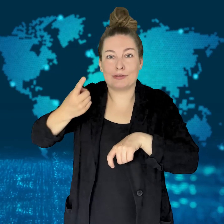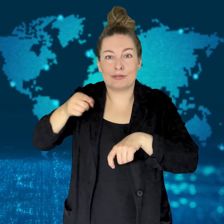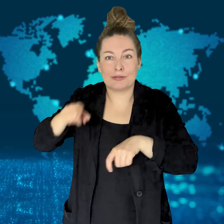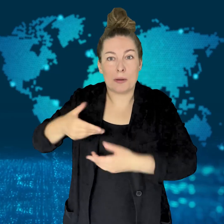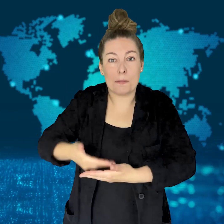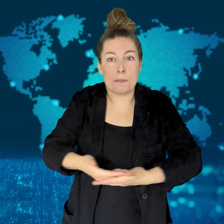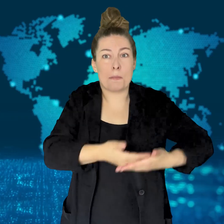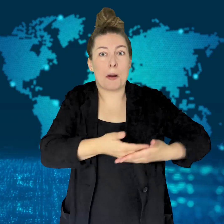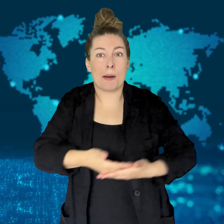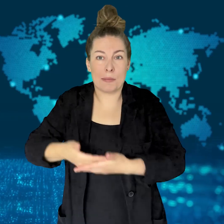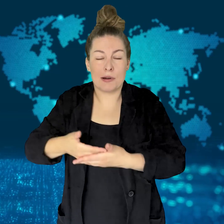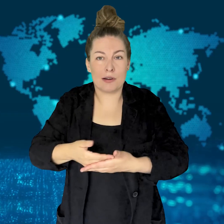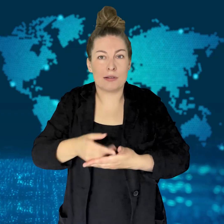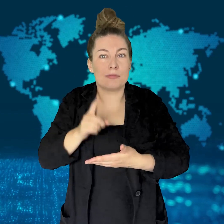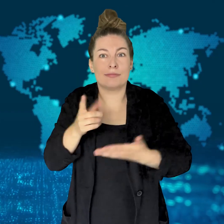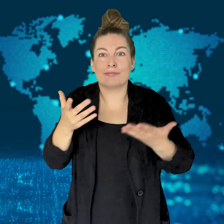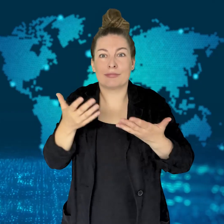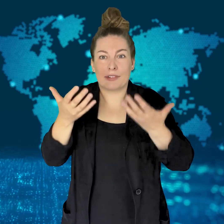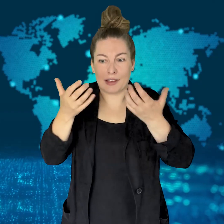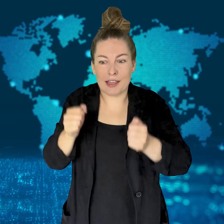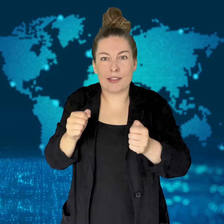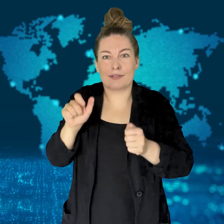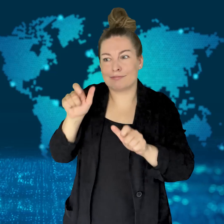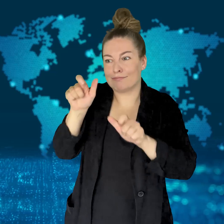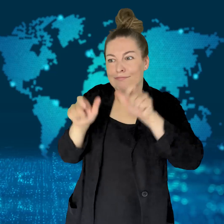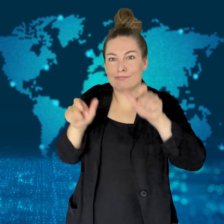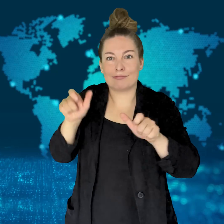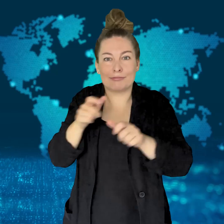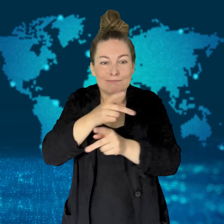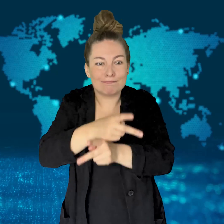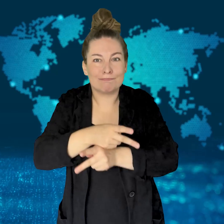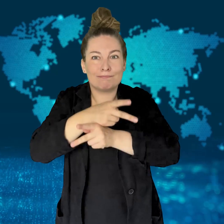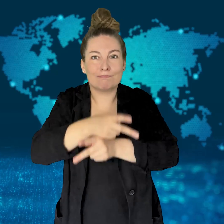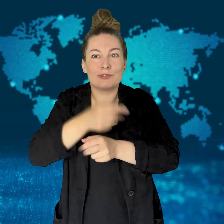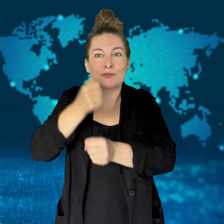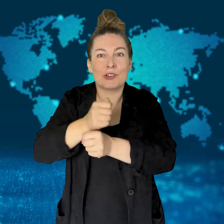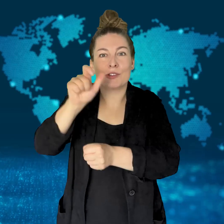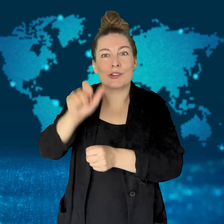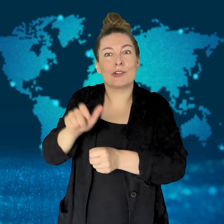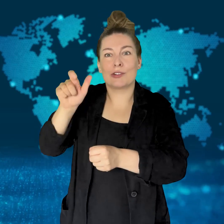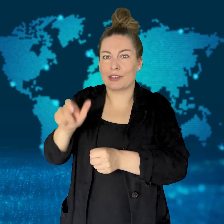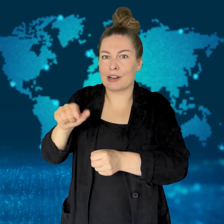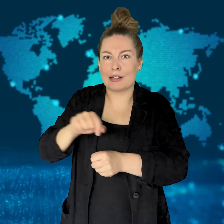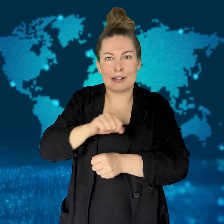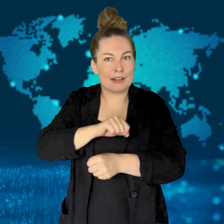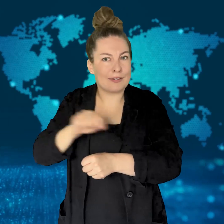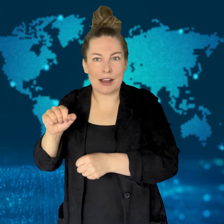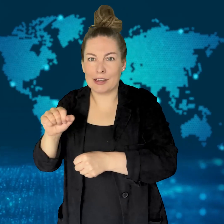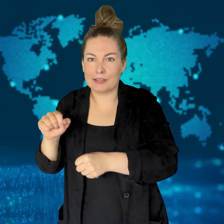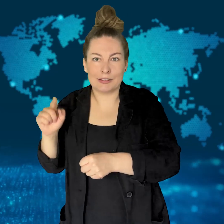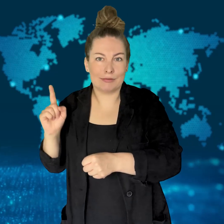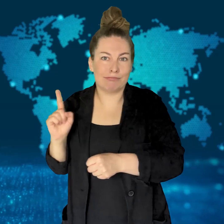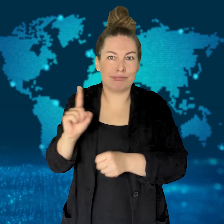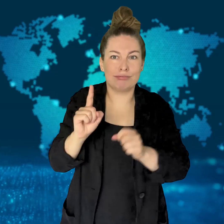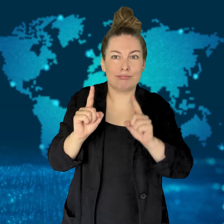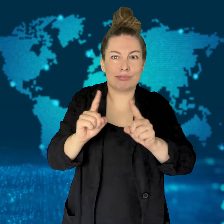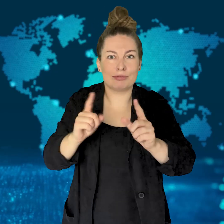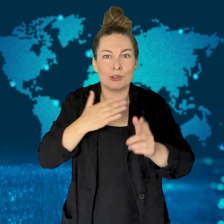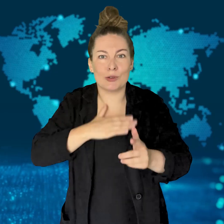The elephant keepers immediately jumped in to protect the baby